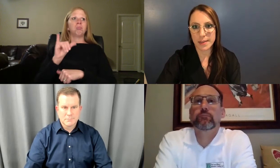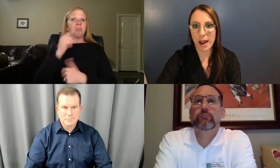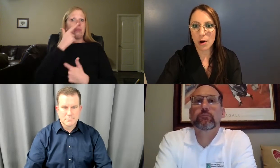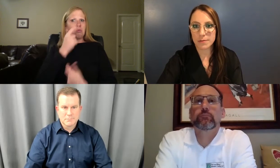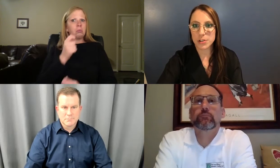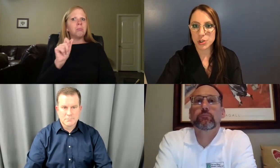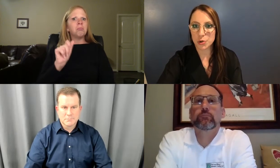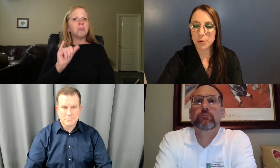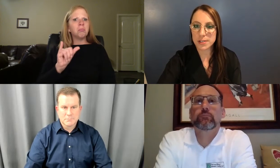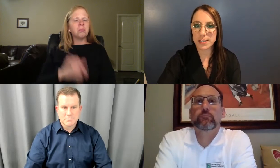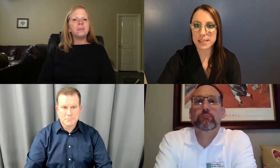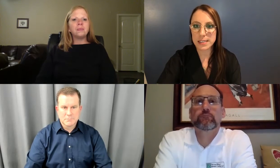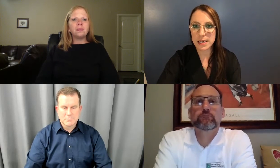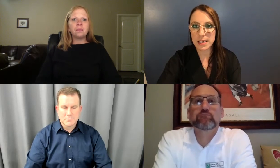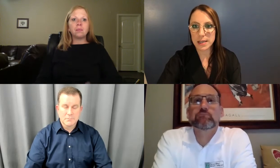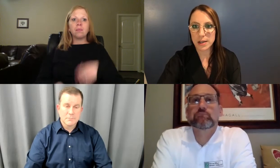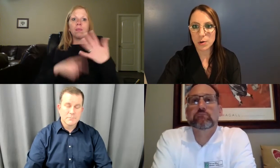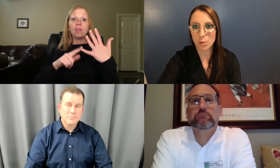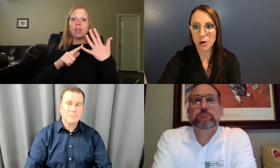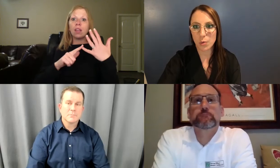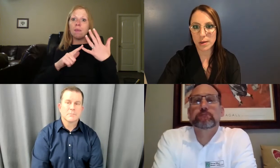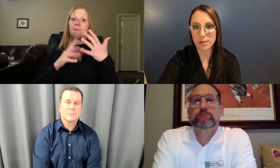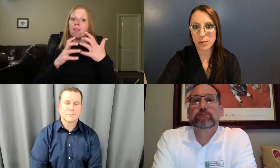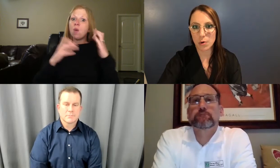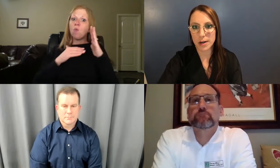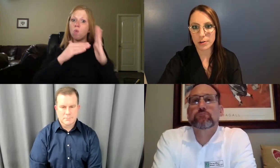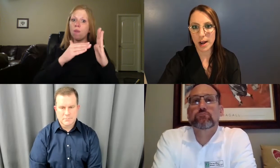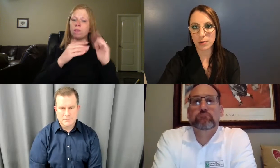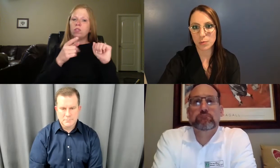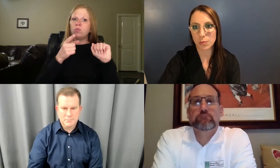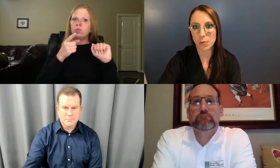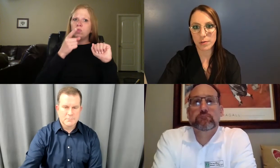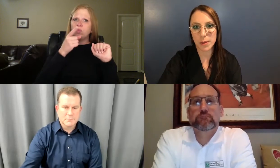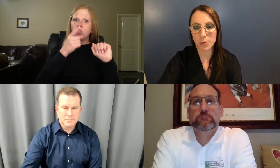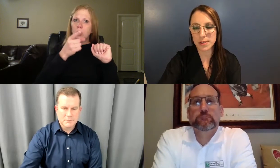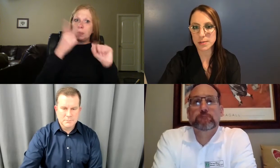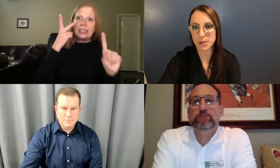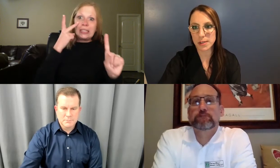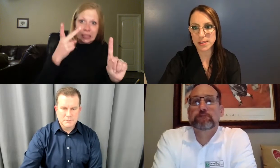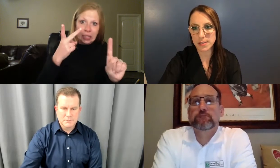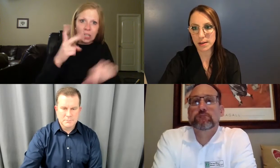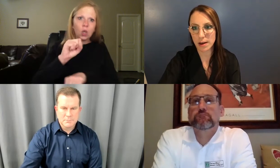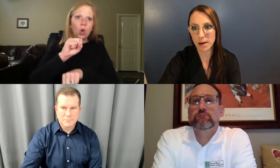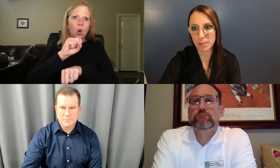And then how often do you personally see work with, or interact with people with disabilities?